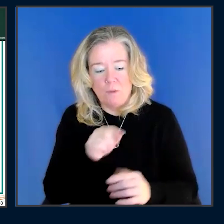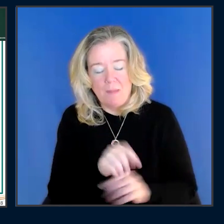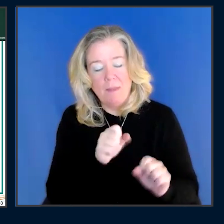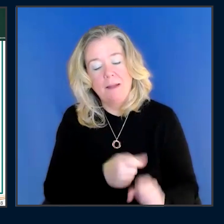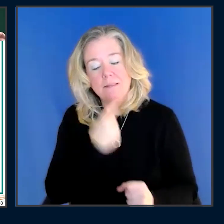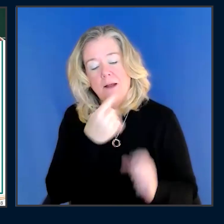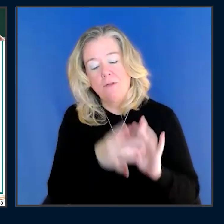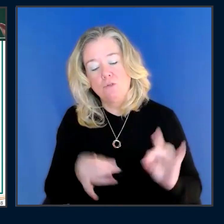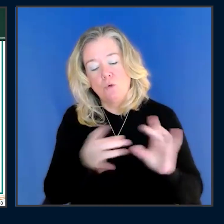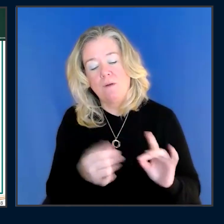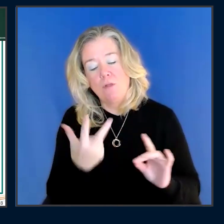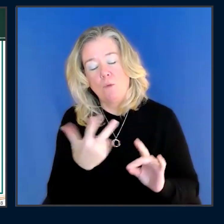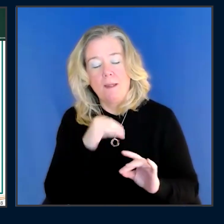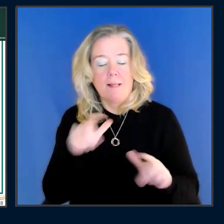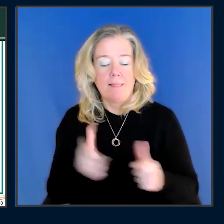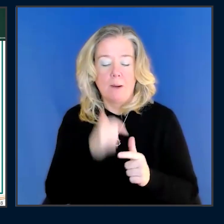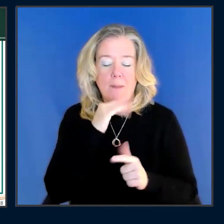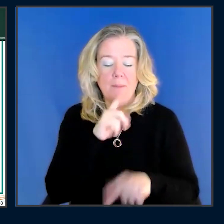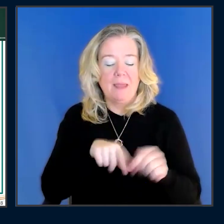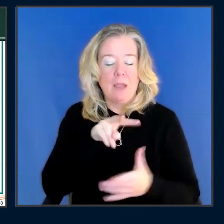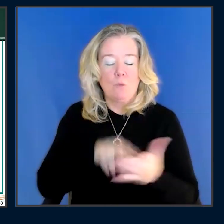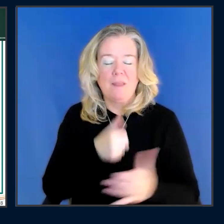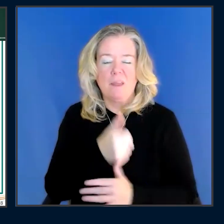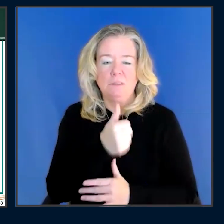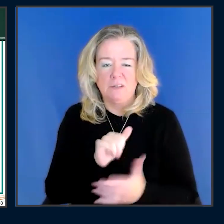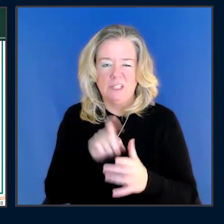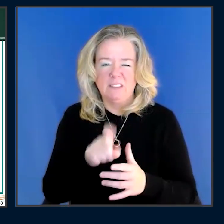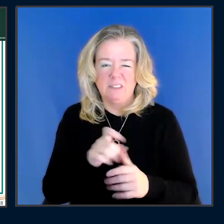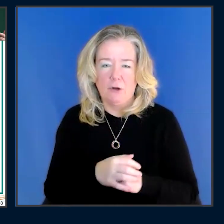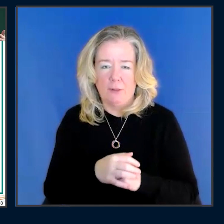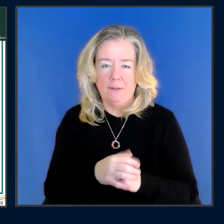And they can tell the story of the Three Little Pigs, but they can't read it themselves necessarily.